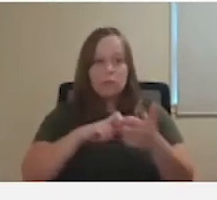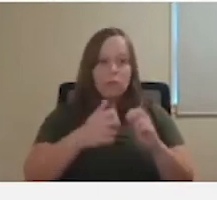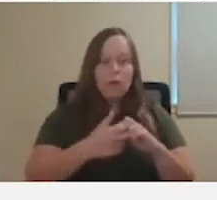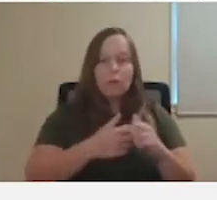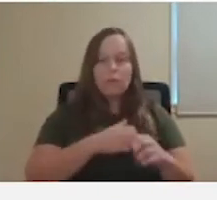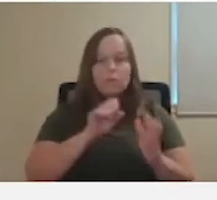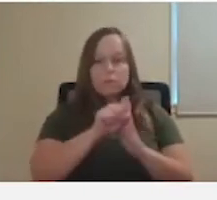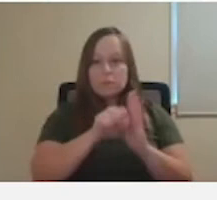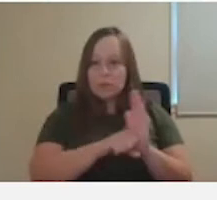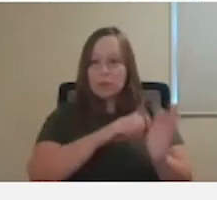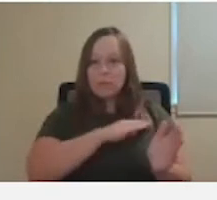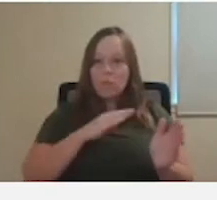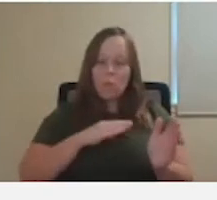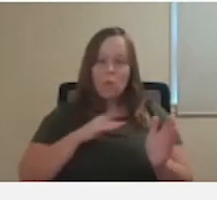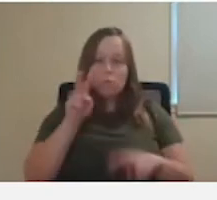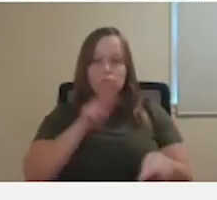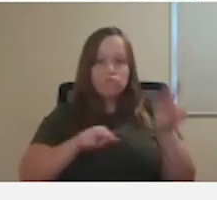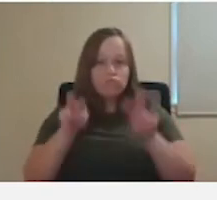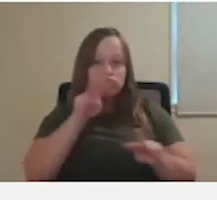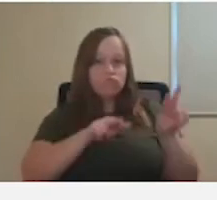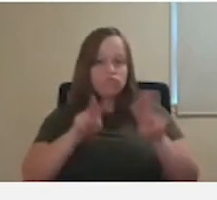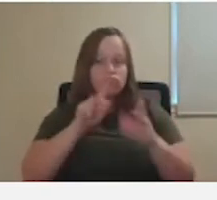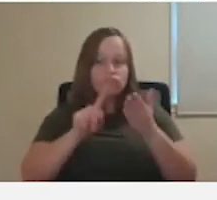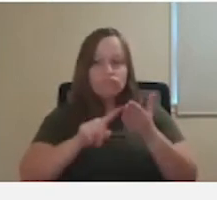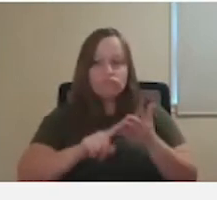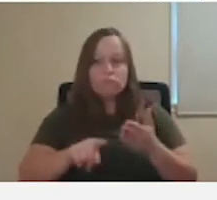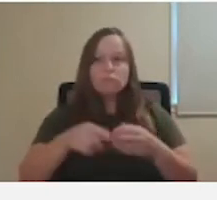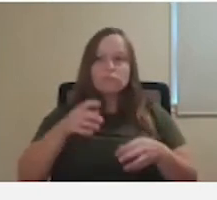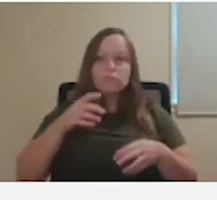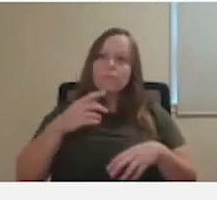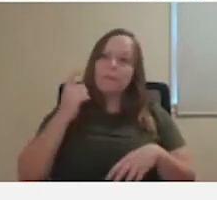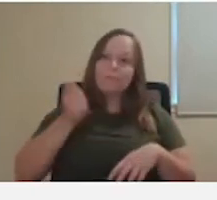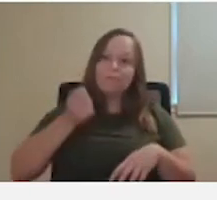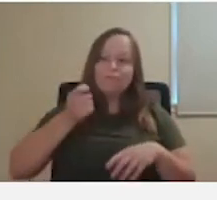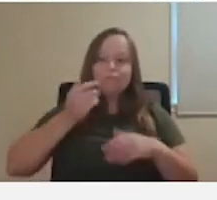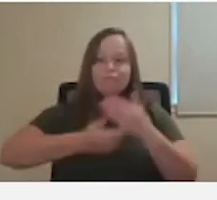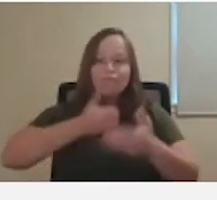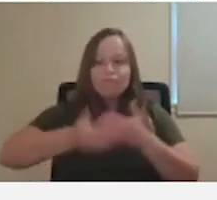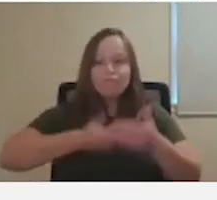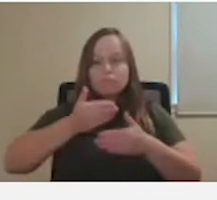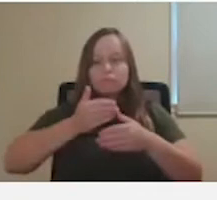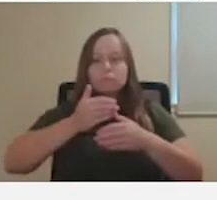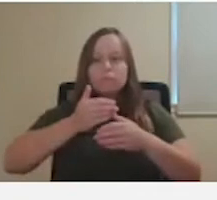Board of Elections oversight. There is a hearing process, and it creates a public record